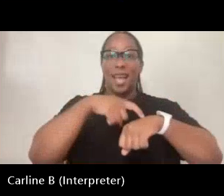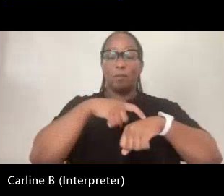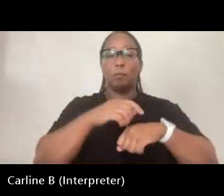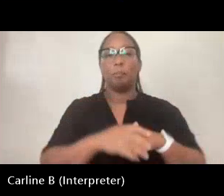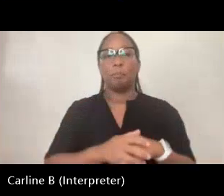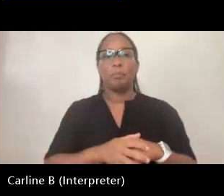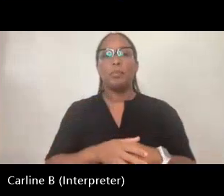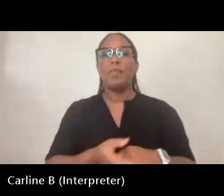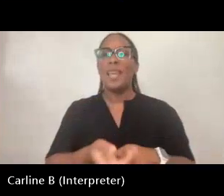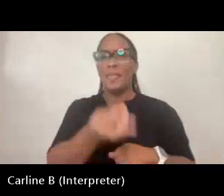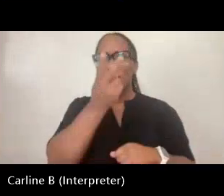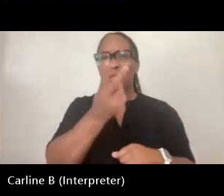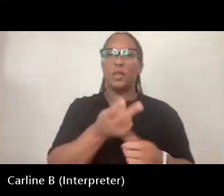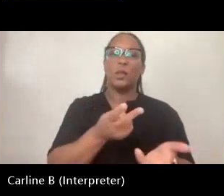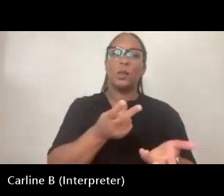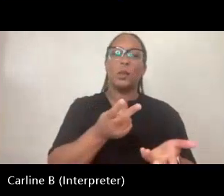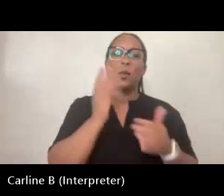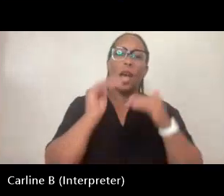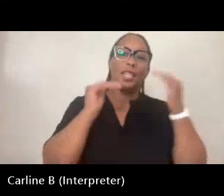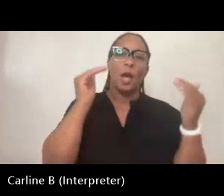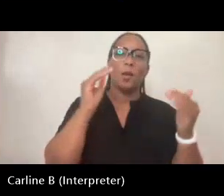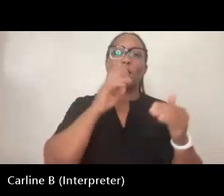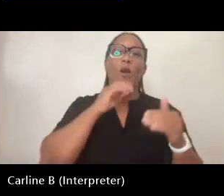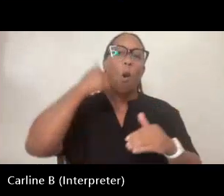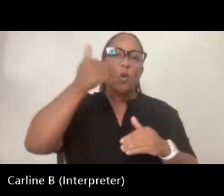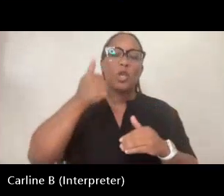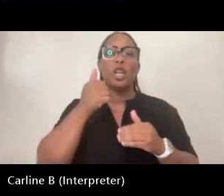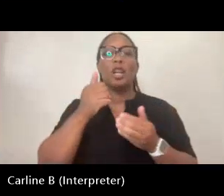Two older appearing adults kayaking on a beautiful Colorado River.